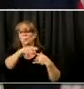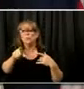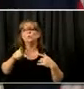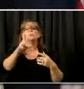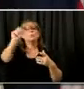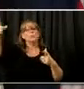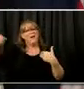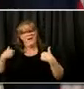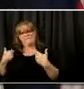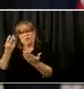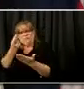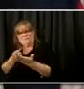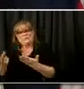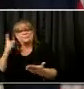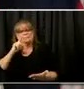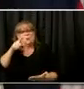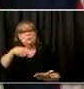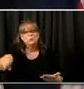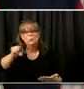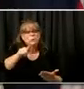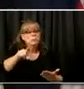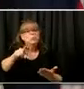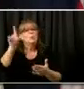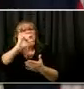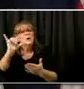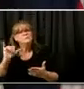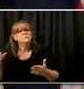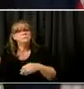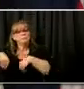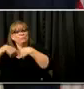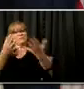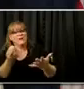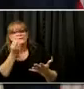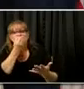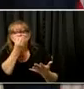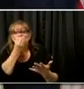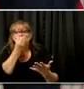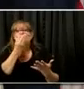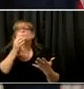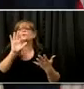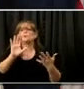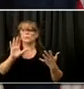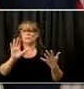health services and our special needs students our english language learners and our students